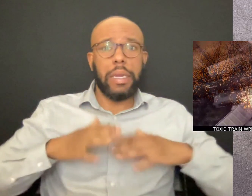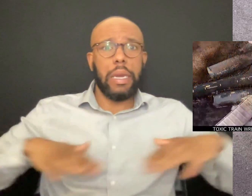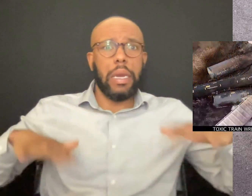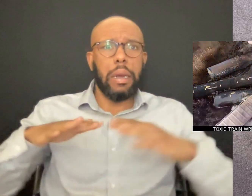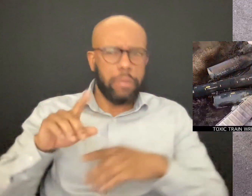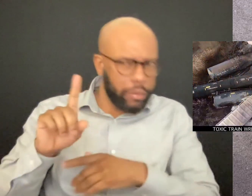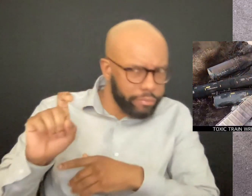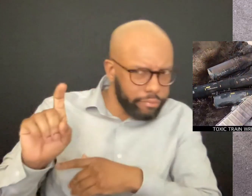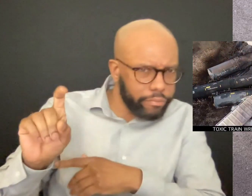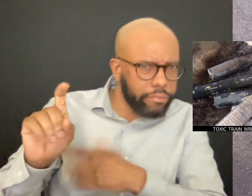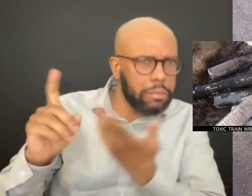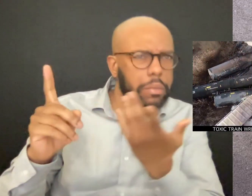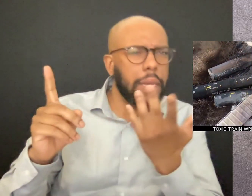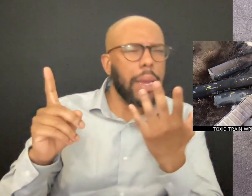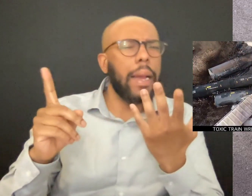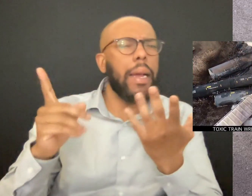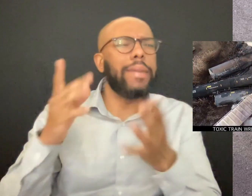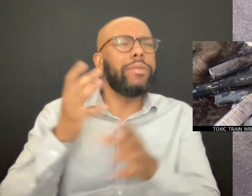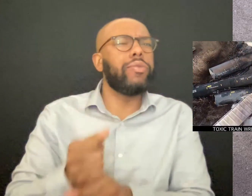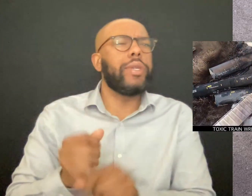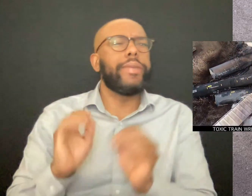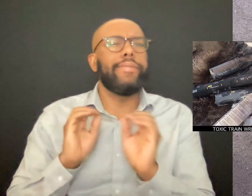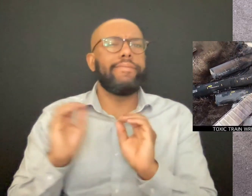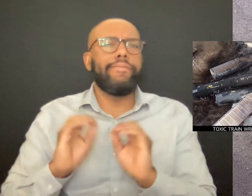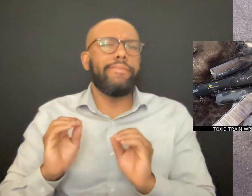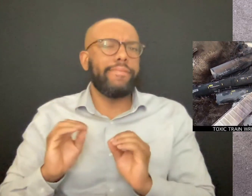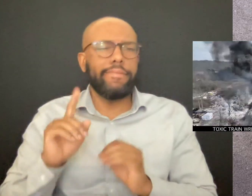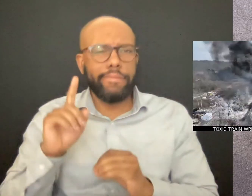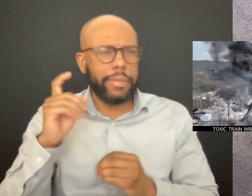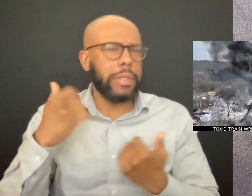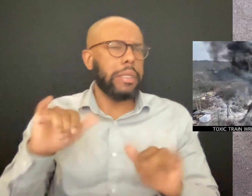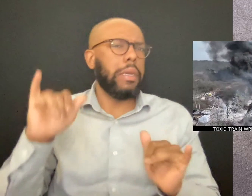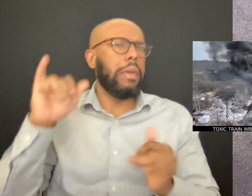but that is not comforting concerned citizens